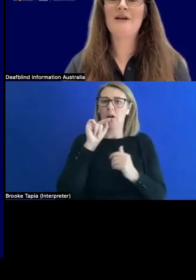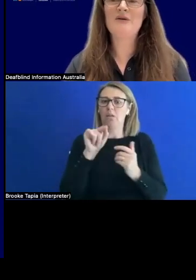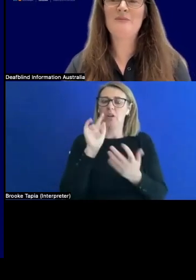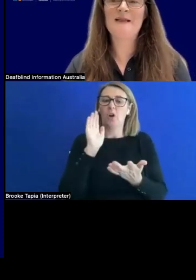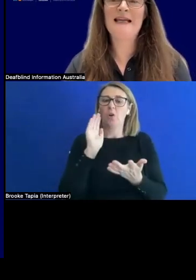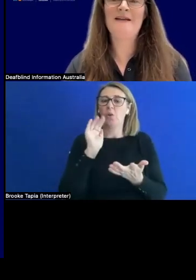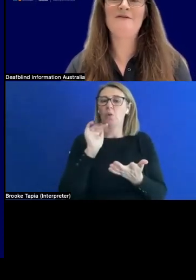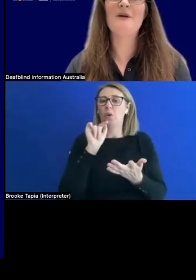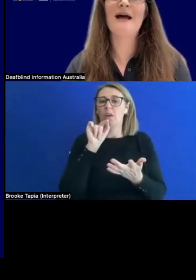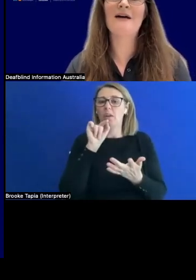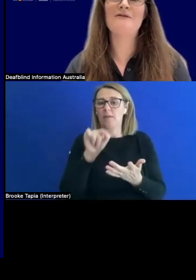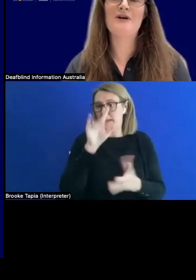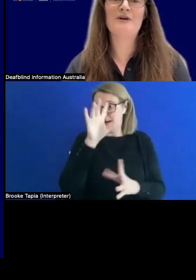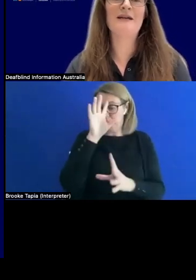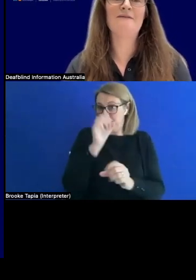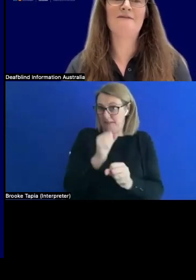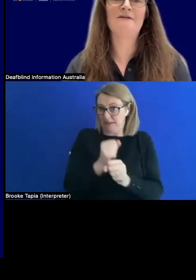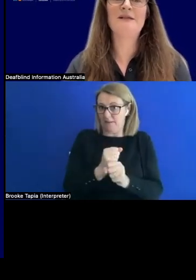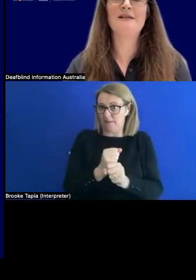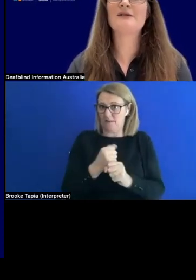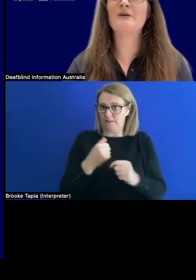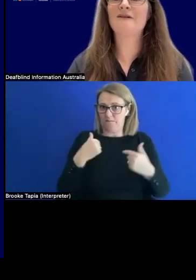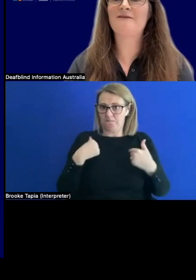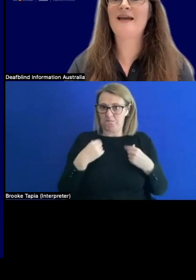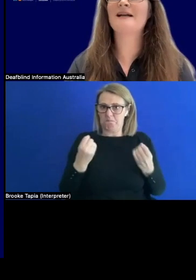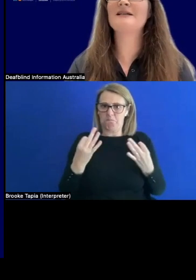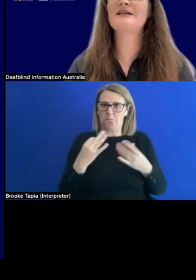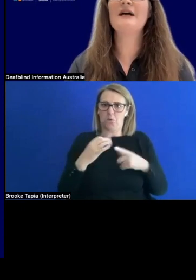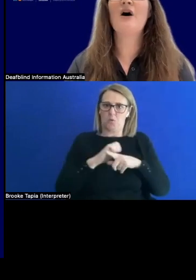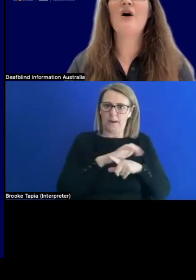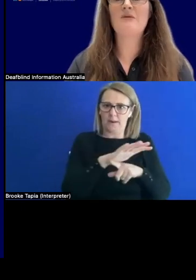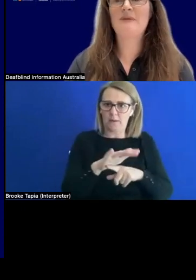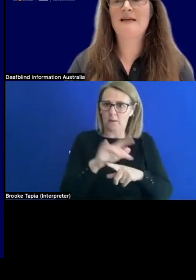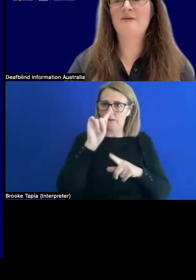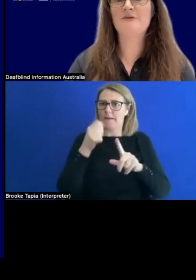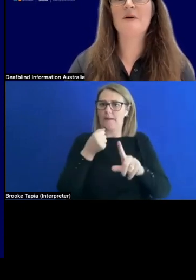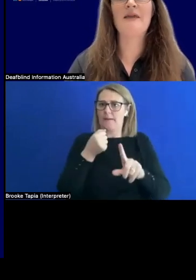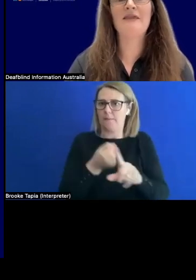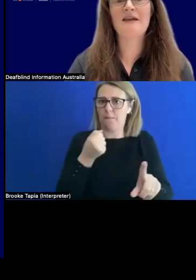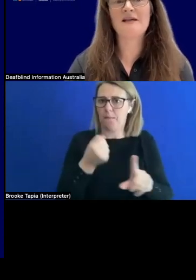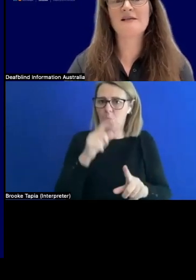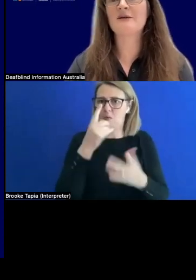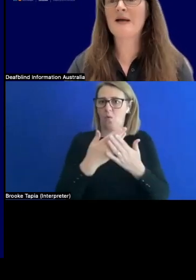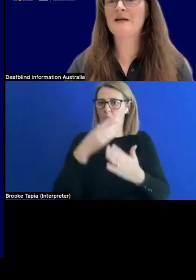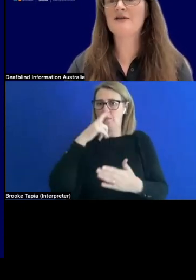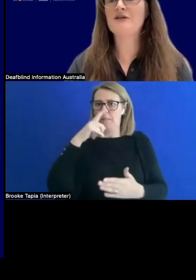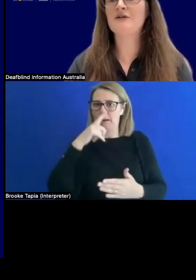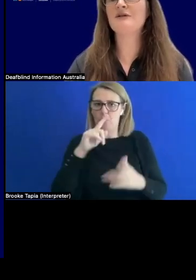where you believe you have no influence or effect on people and things around you,